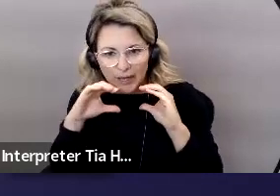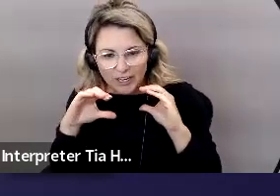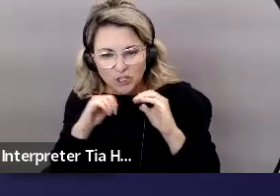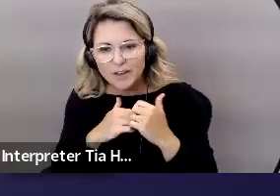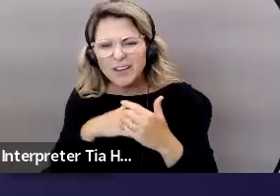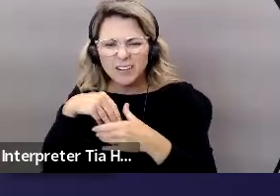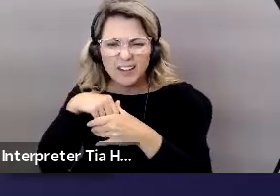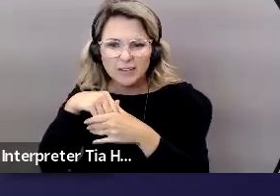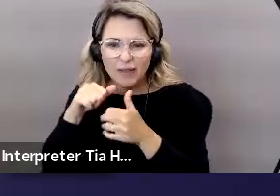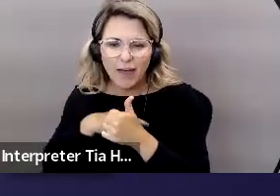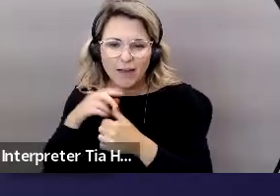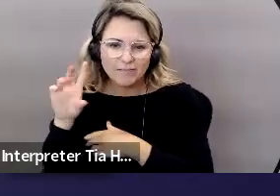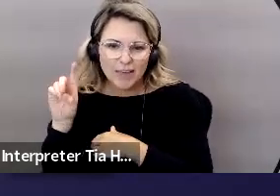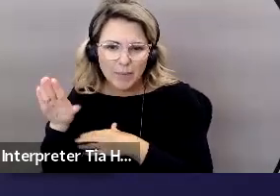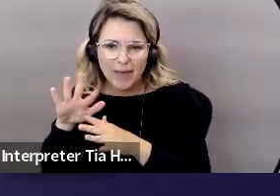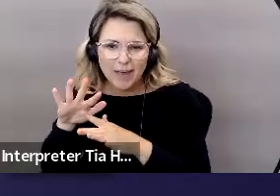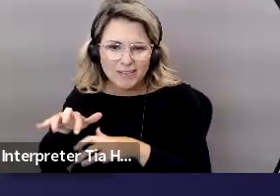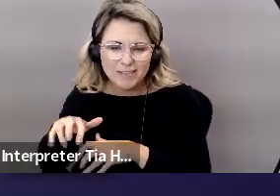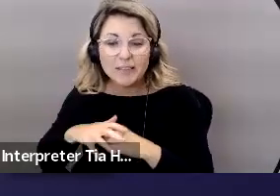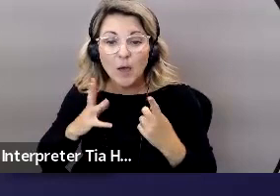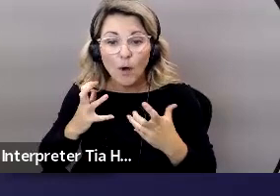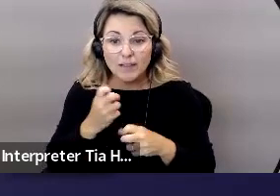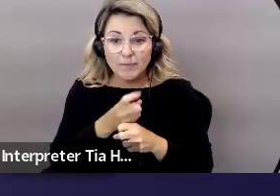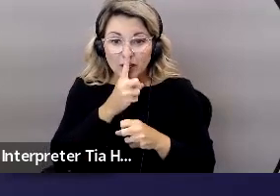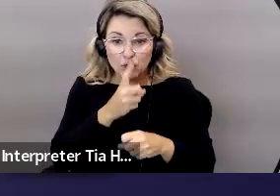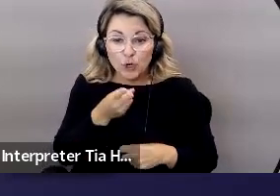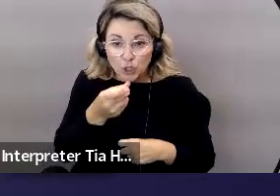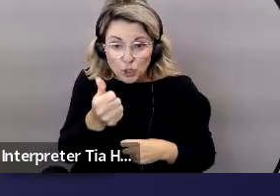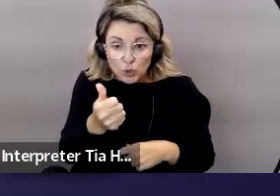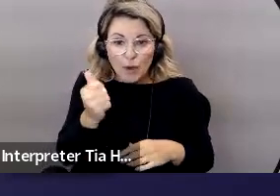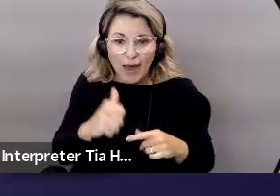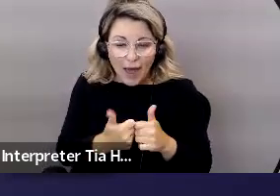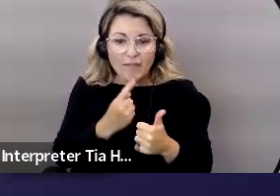as well. So, they want to make sure that you have the capacity to carry out this project